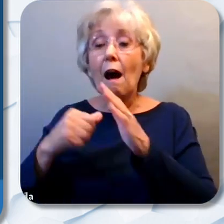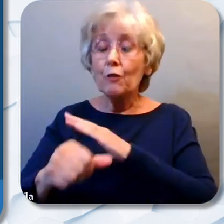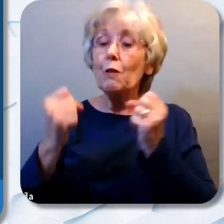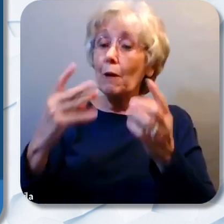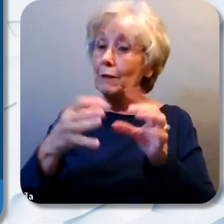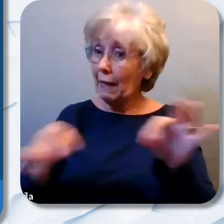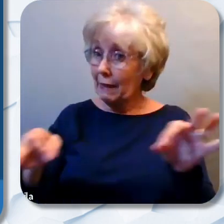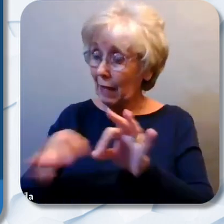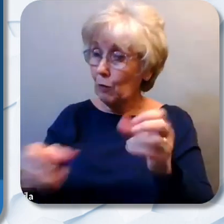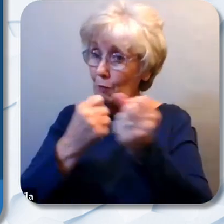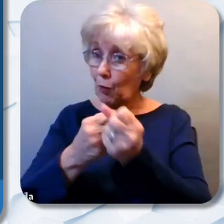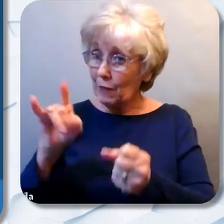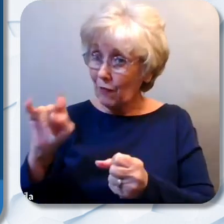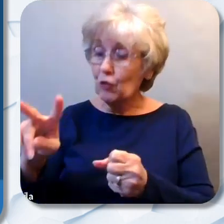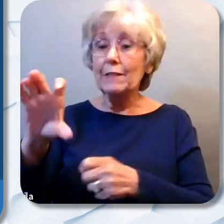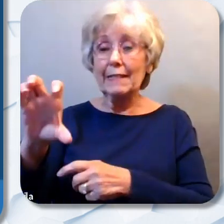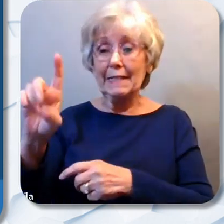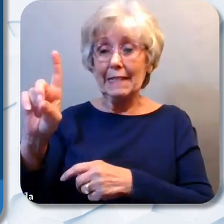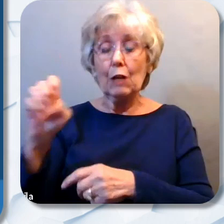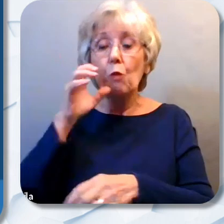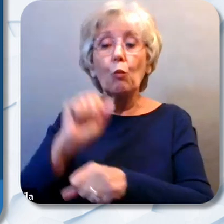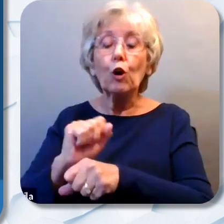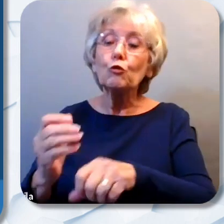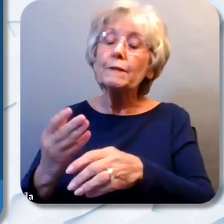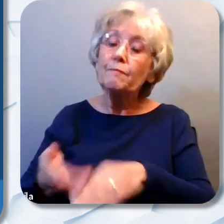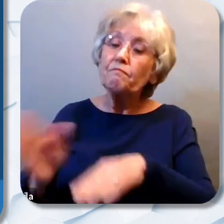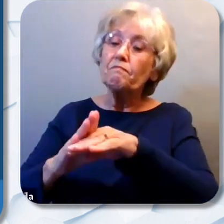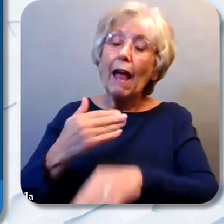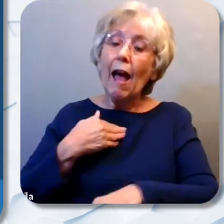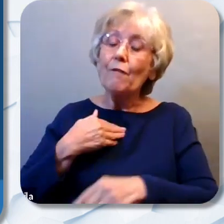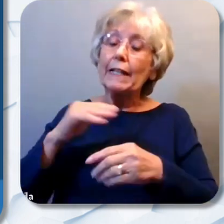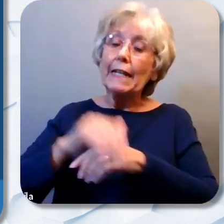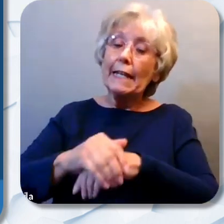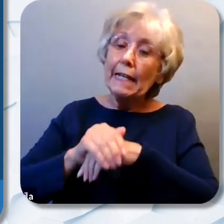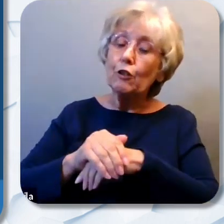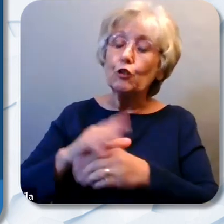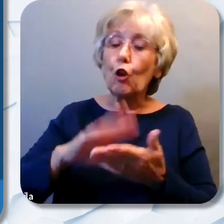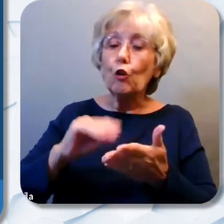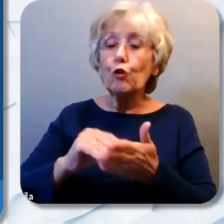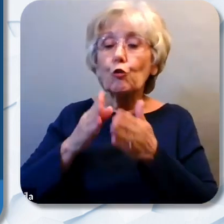the CD he will be working to update its English learner roadmap policy and accompanying guidance